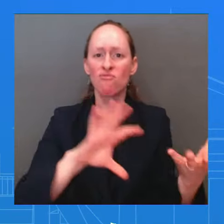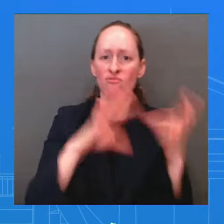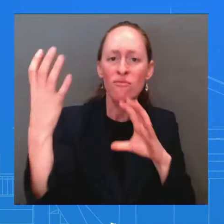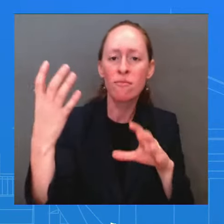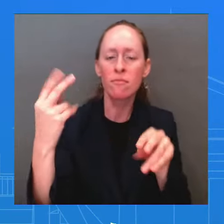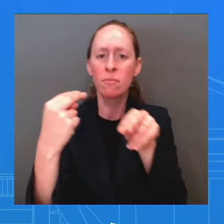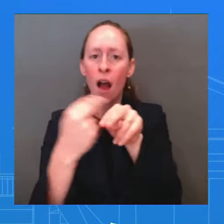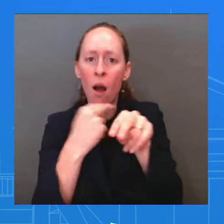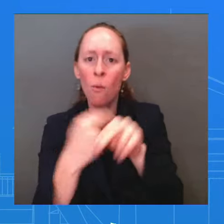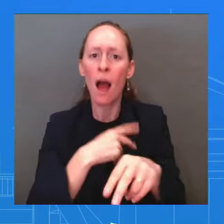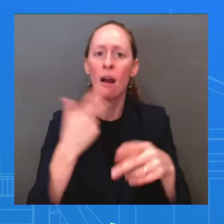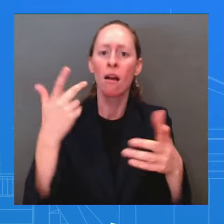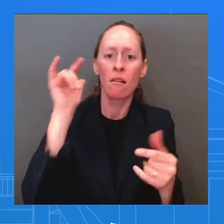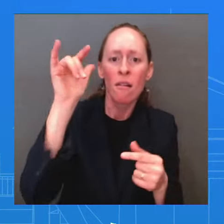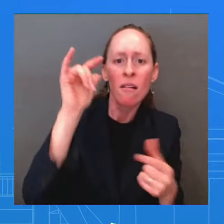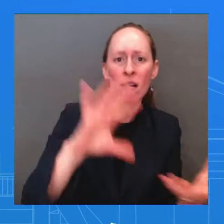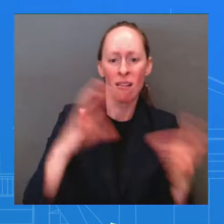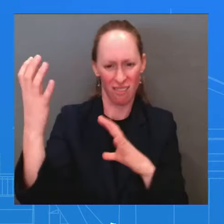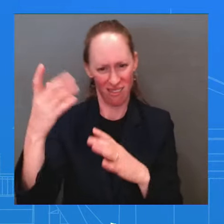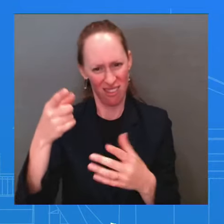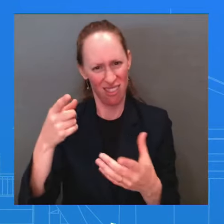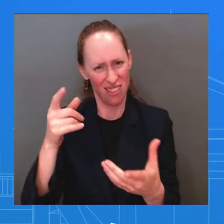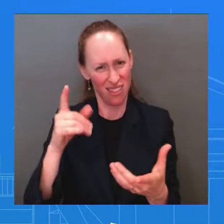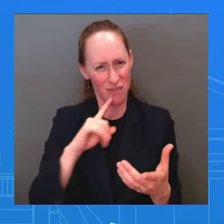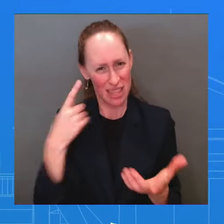So, we actually believe that we have, over the course of the past several months,